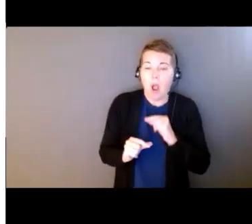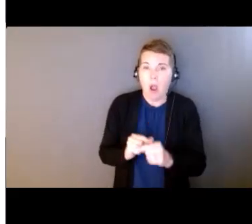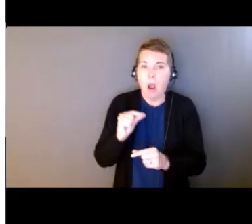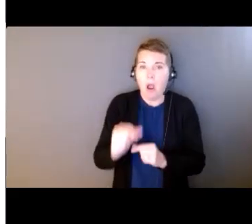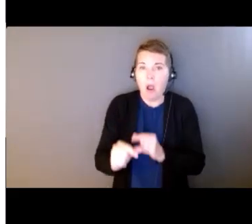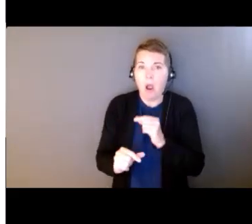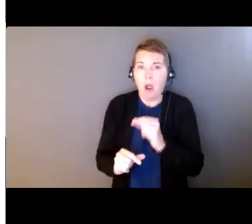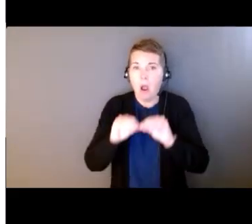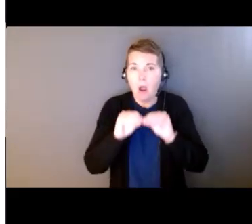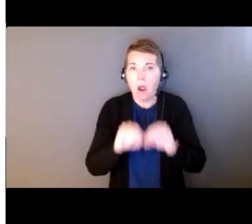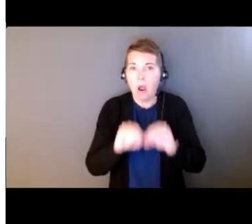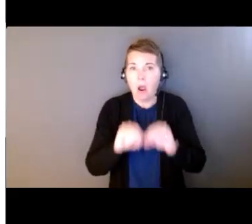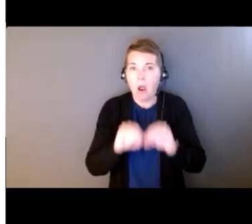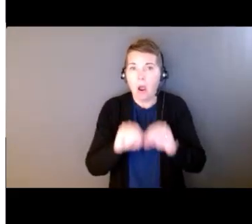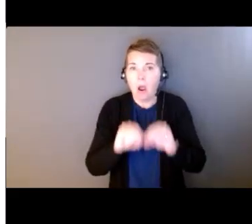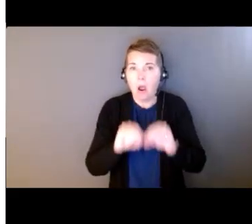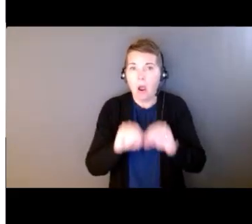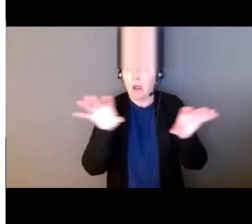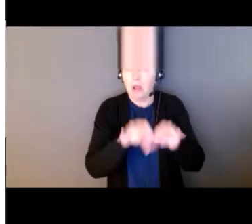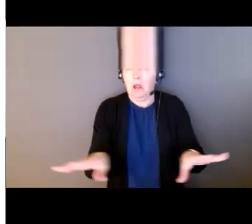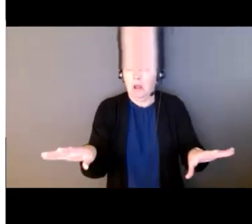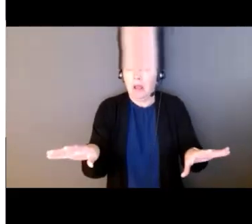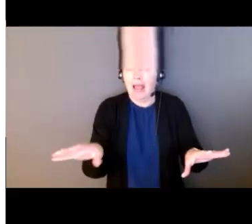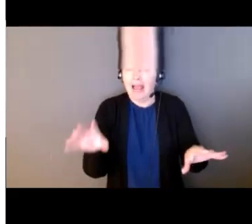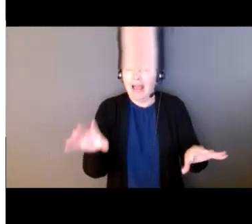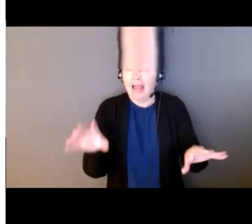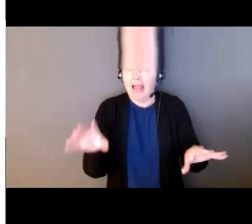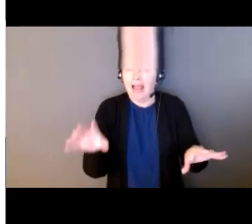to the website in a more prominent place in the coming weeks.